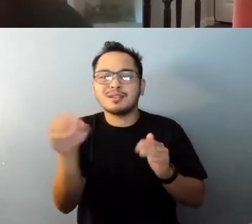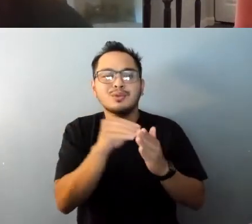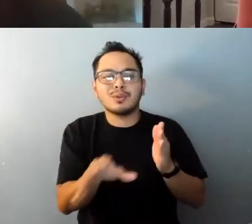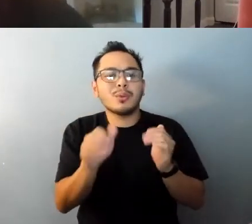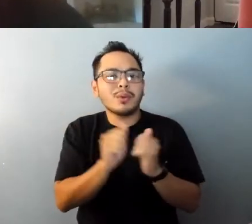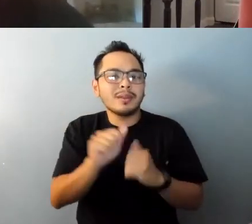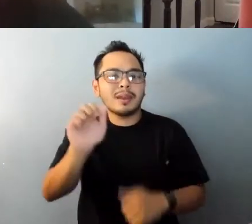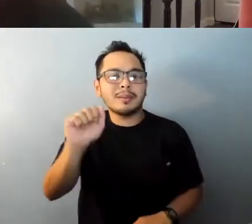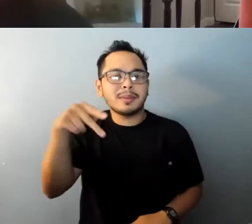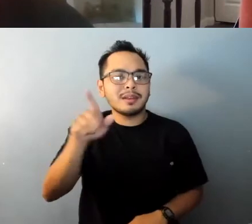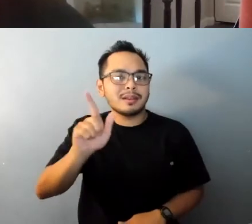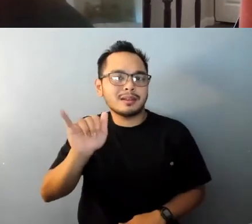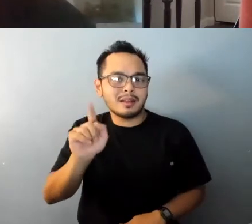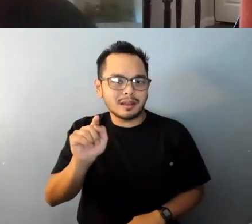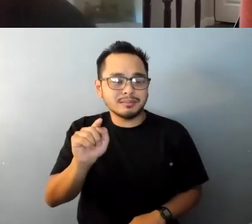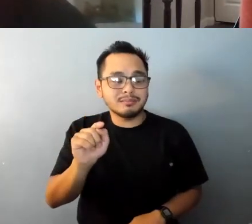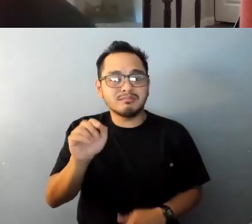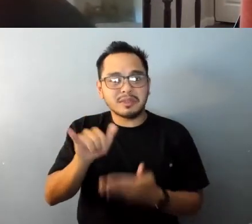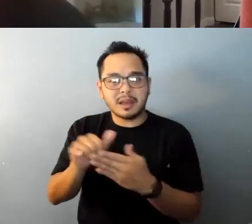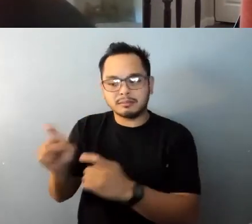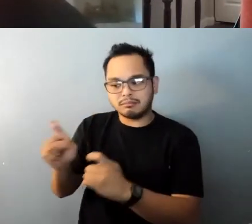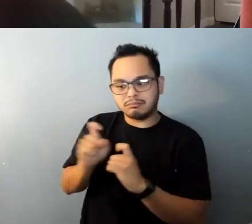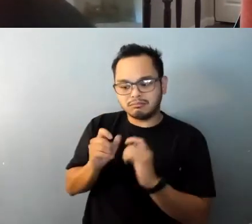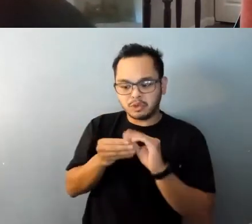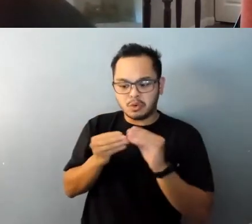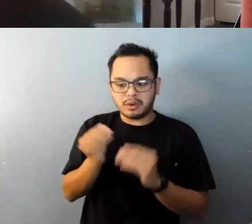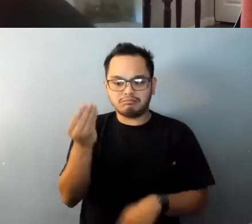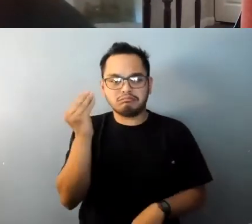if it is a gift, I get to do what I want with it. It is my now.